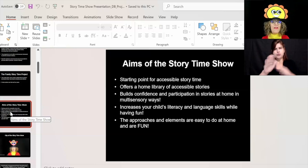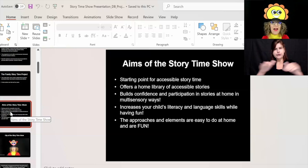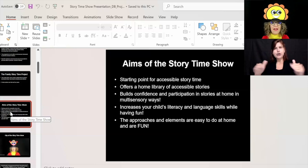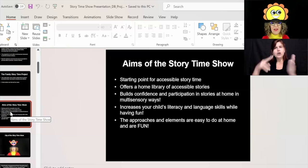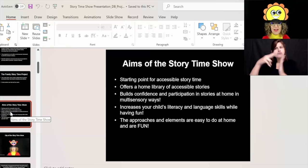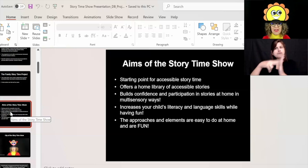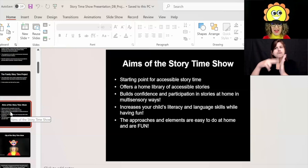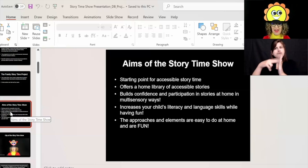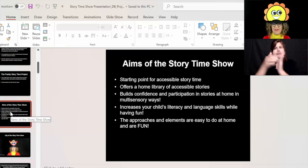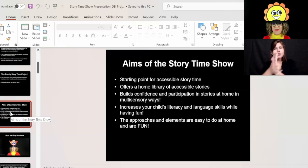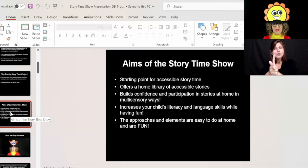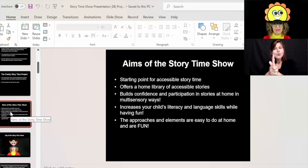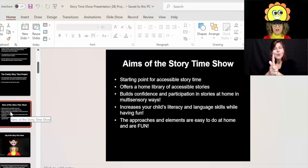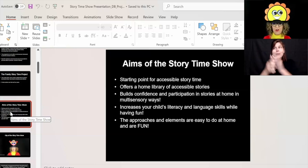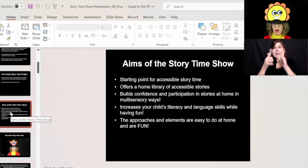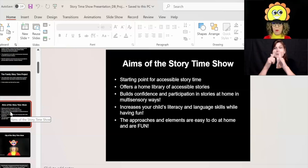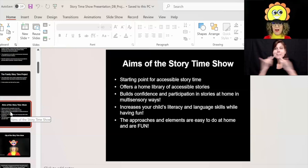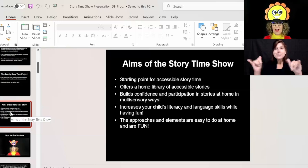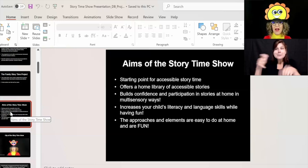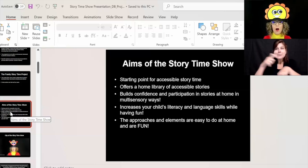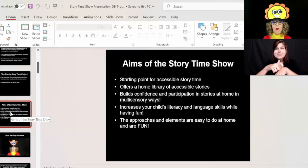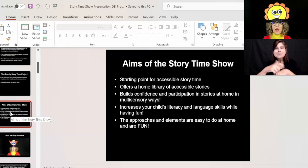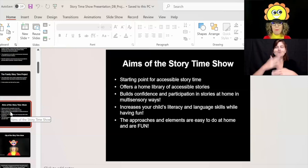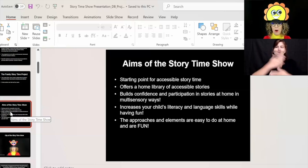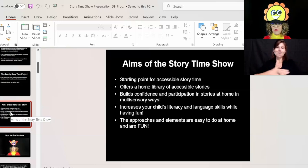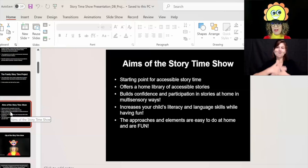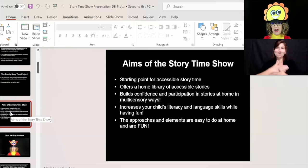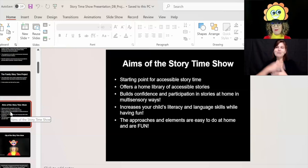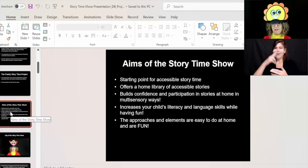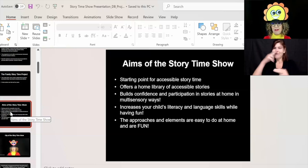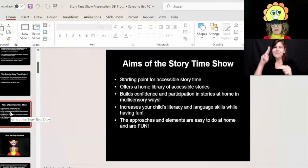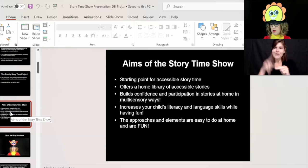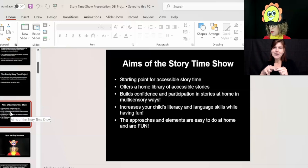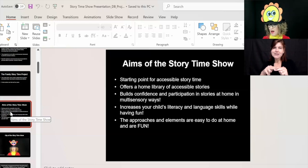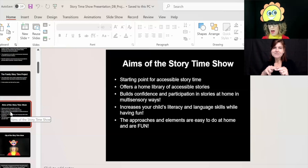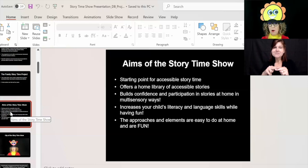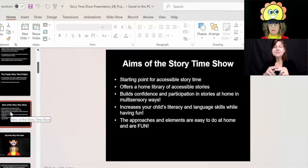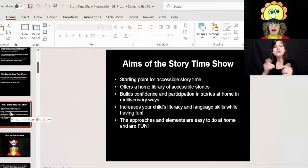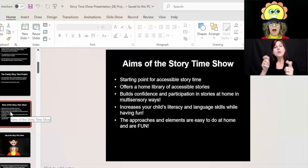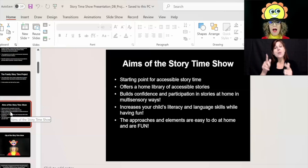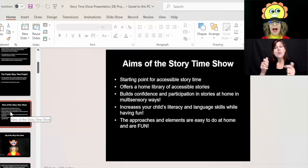And that's the ticket of this show. The approaches and elements are easy to do at home,